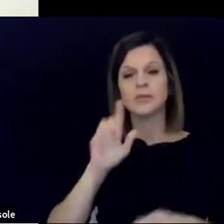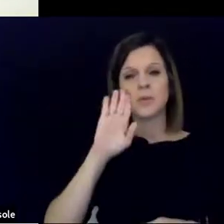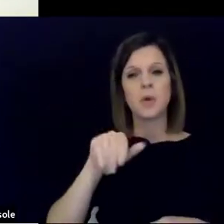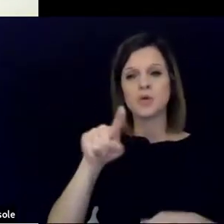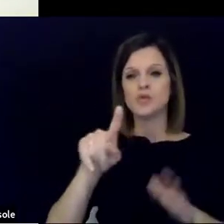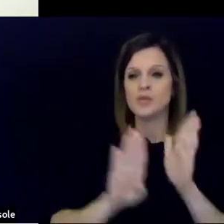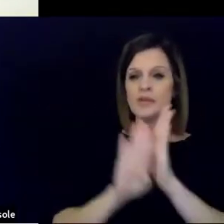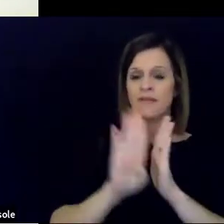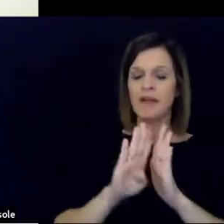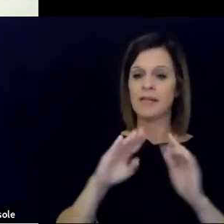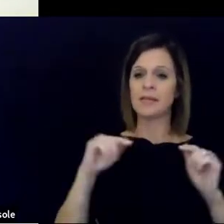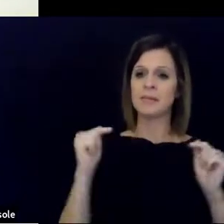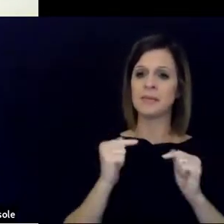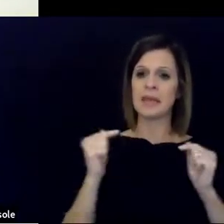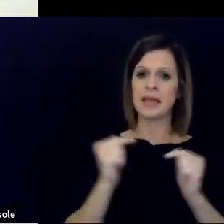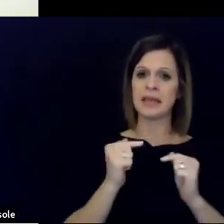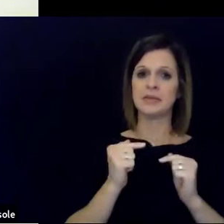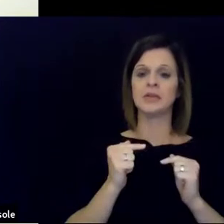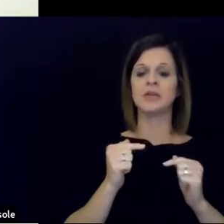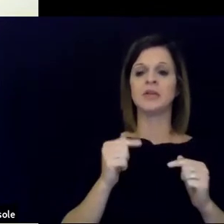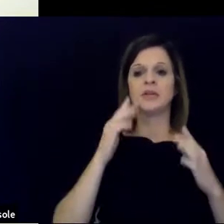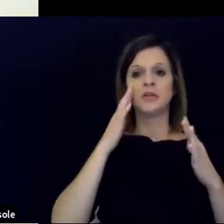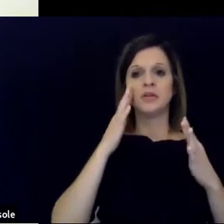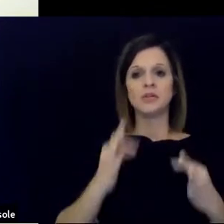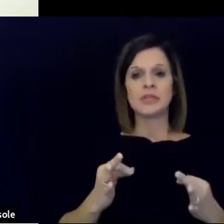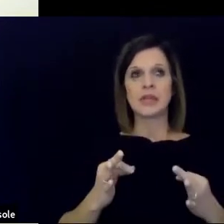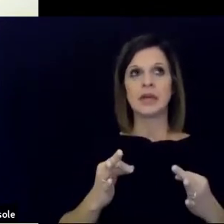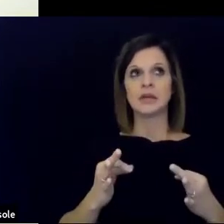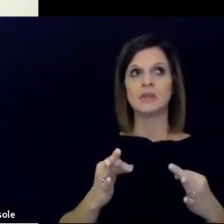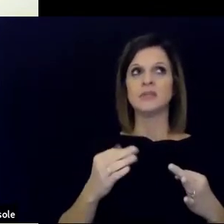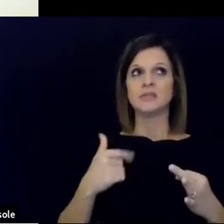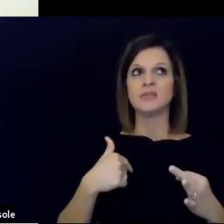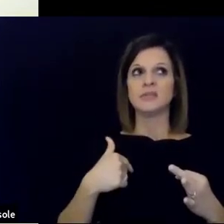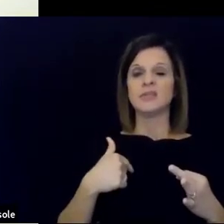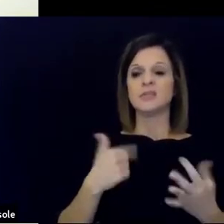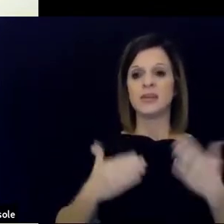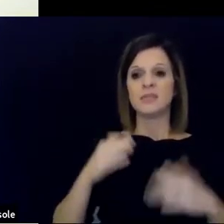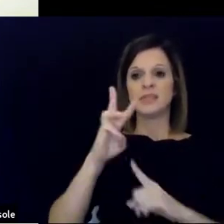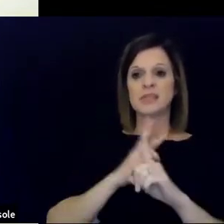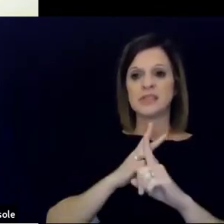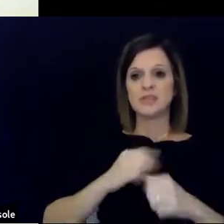and you decide that means you probably have six months to live. Particularly in the evening,